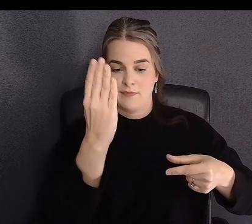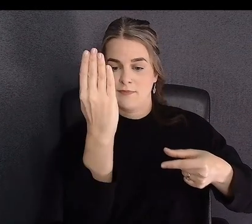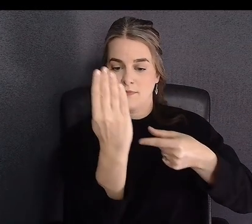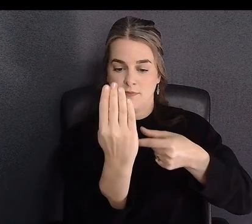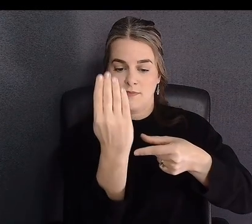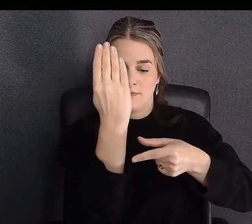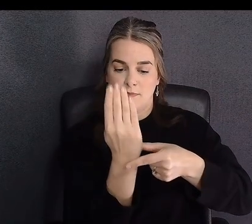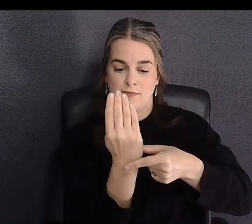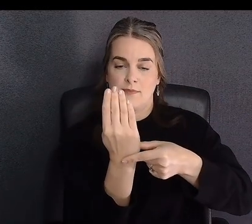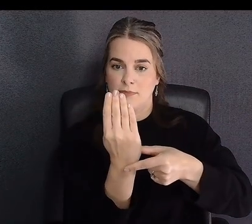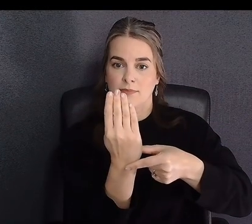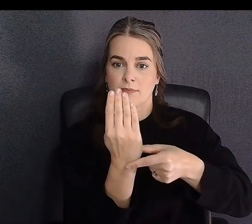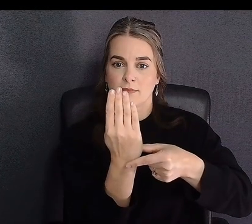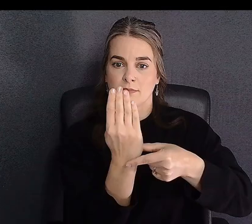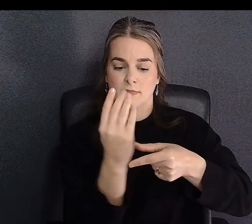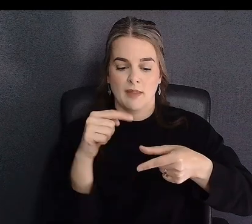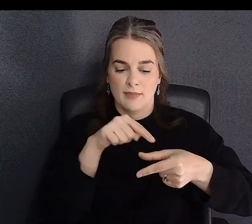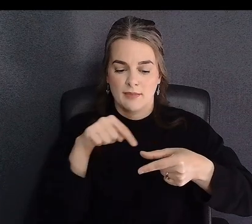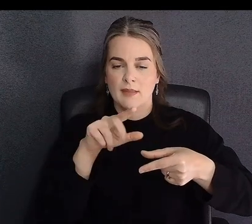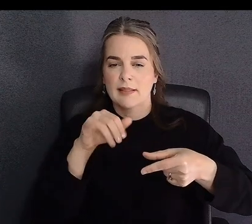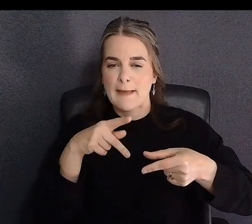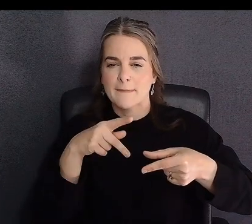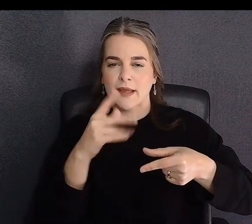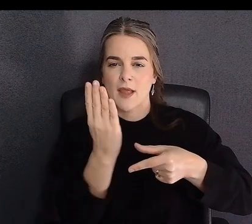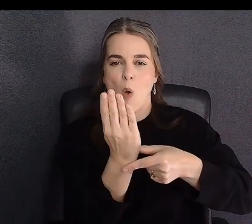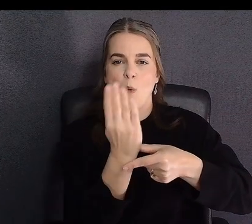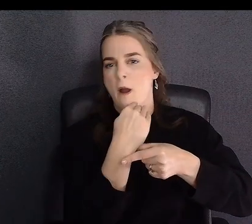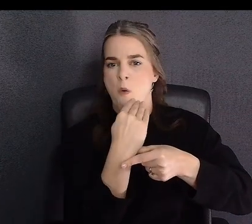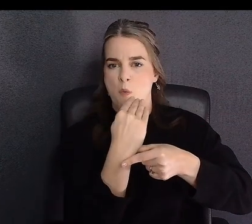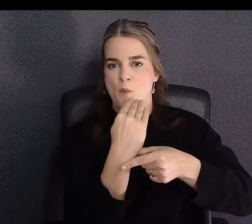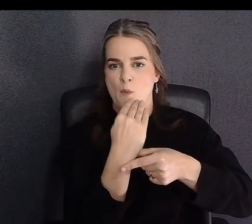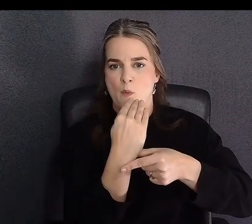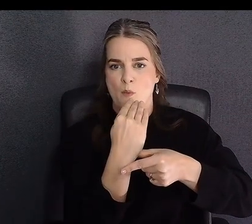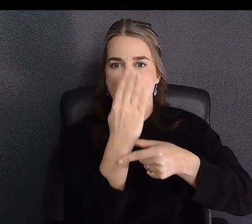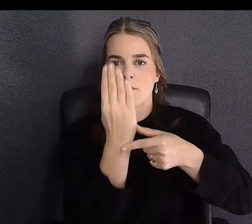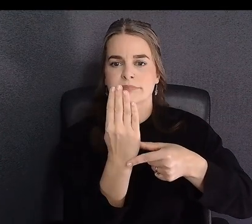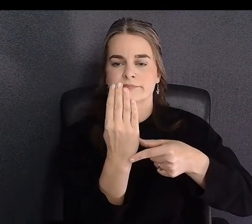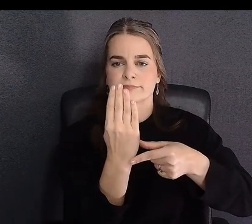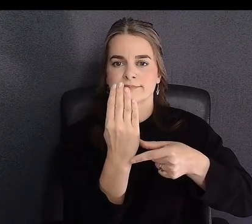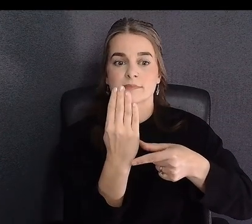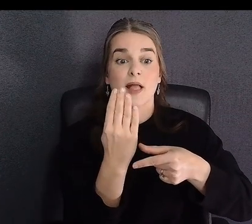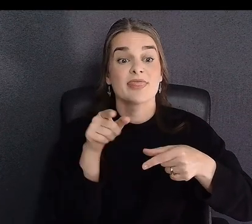whatever you're working on. This one here also holds some art materials within it.